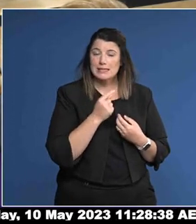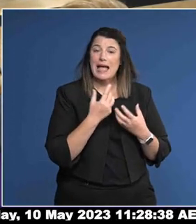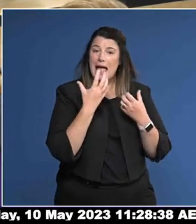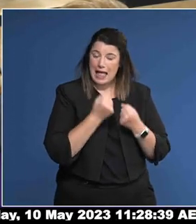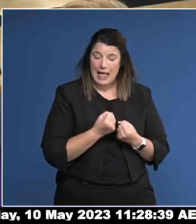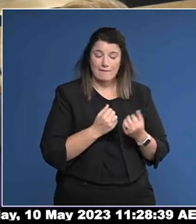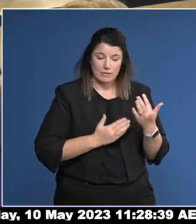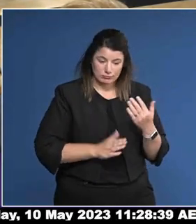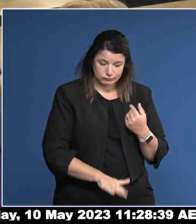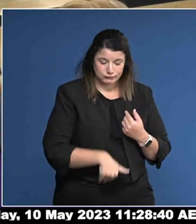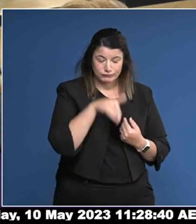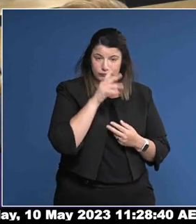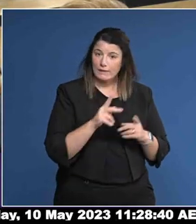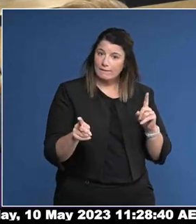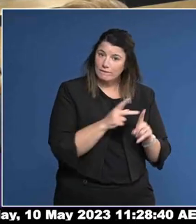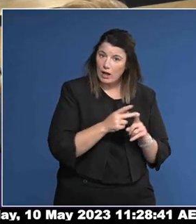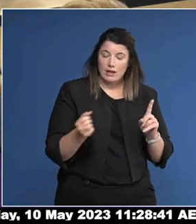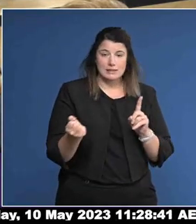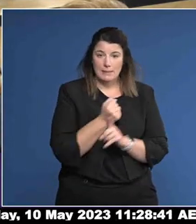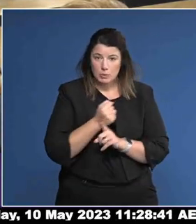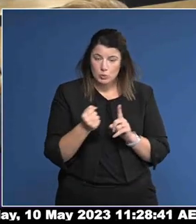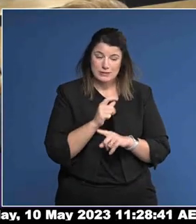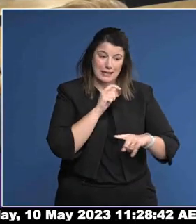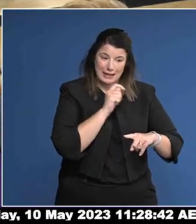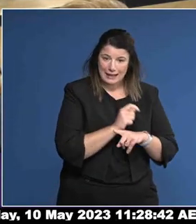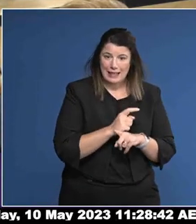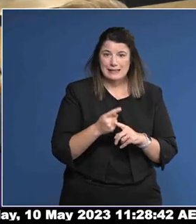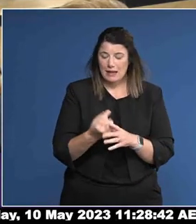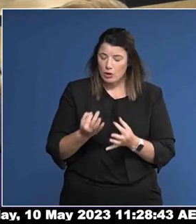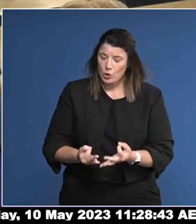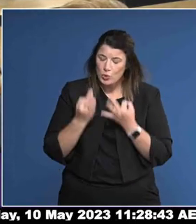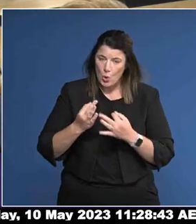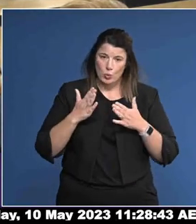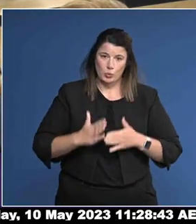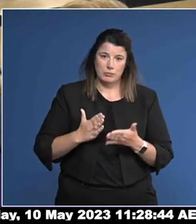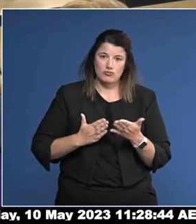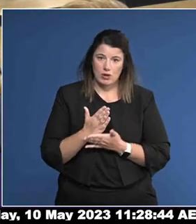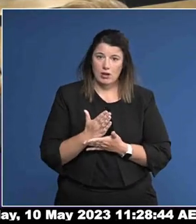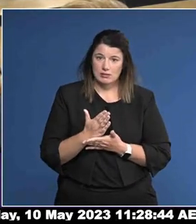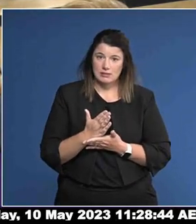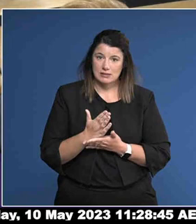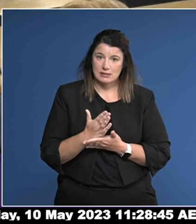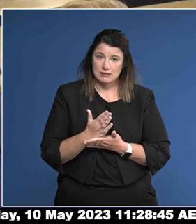abuse, neglect and deprivation of their rights during their period of time at school by reason of their father's care?